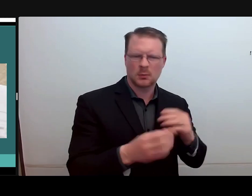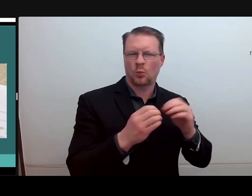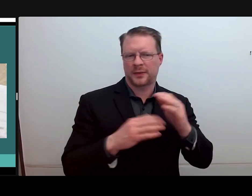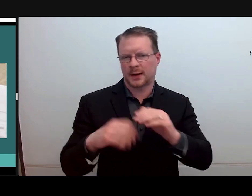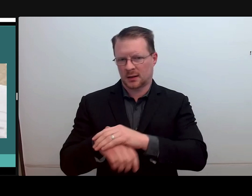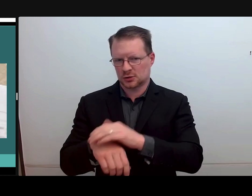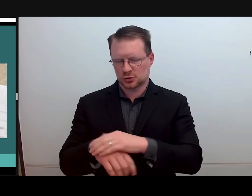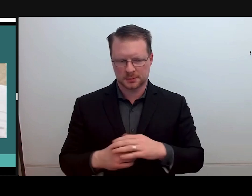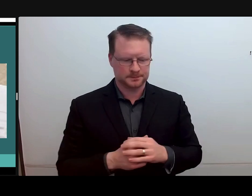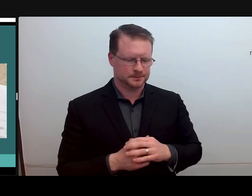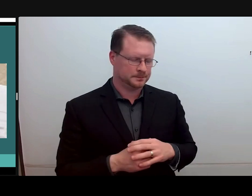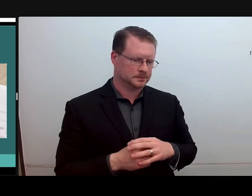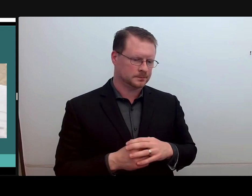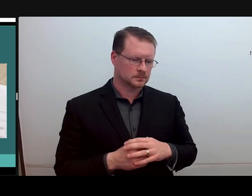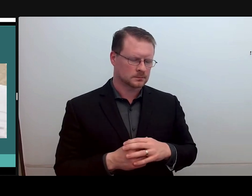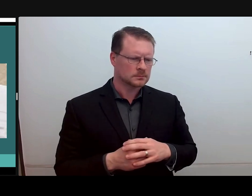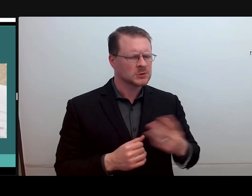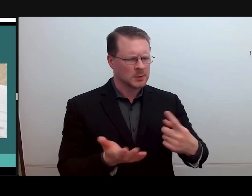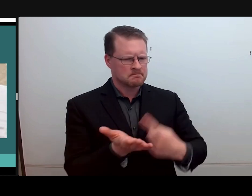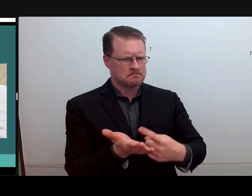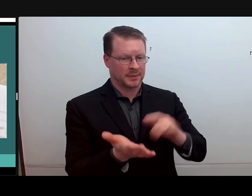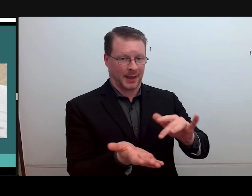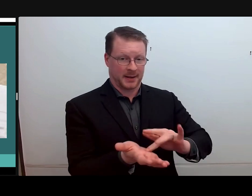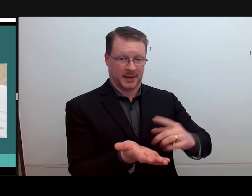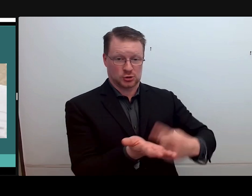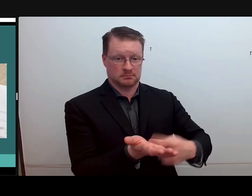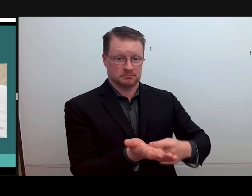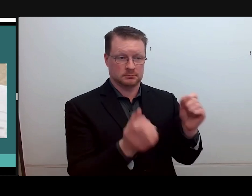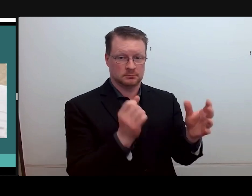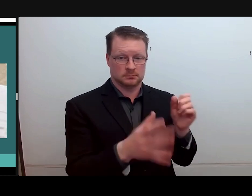She preferred ASL and-- much preferred ASL over English.